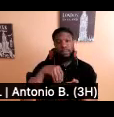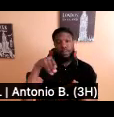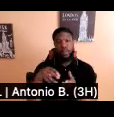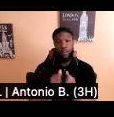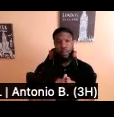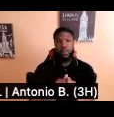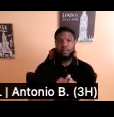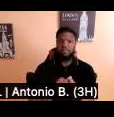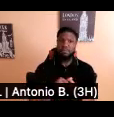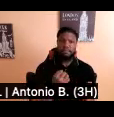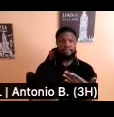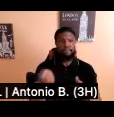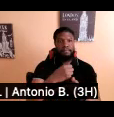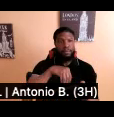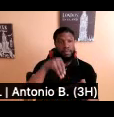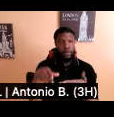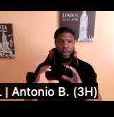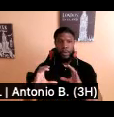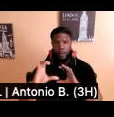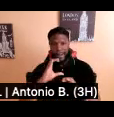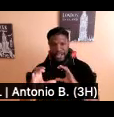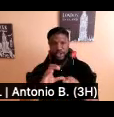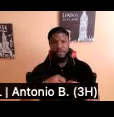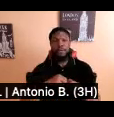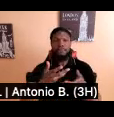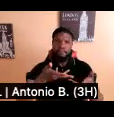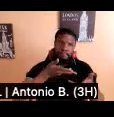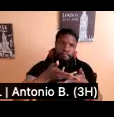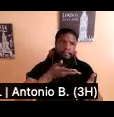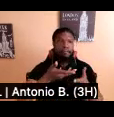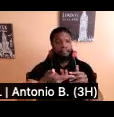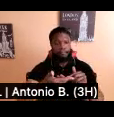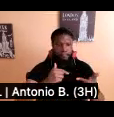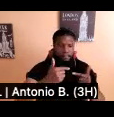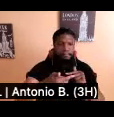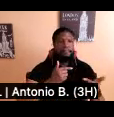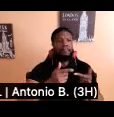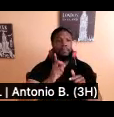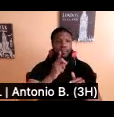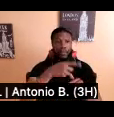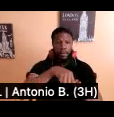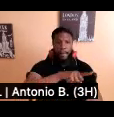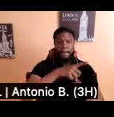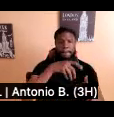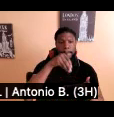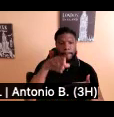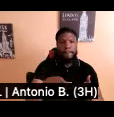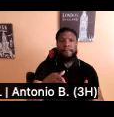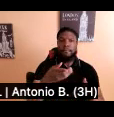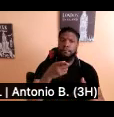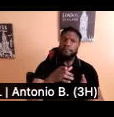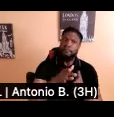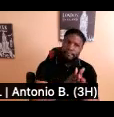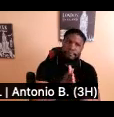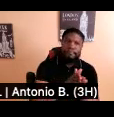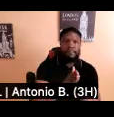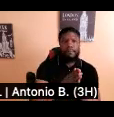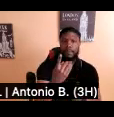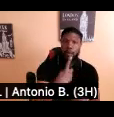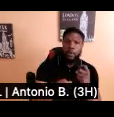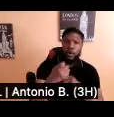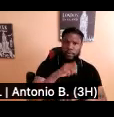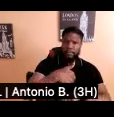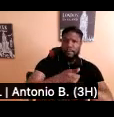communication, help students who are trying to do inquiry-driven work, and that we're really